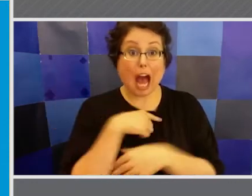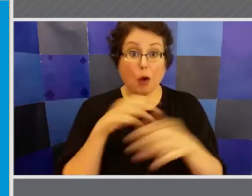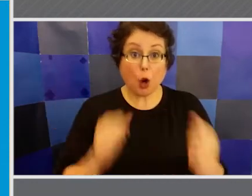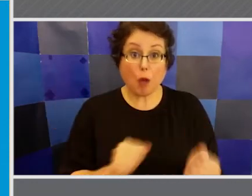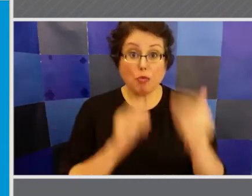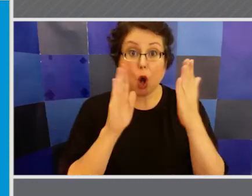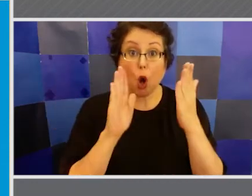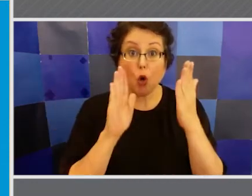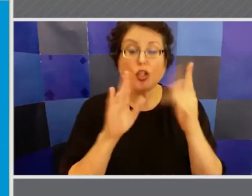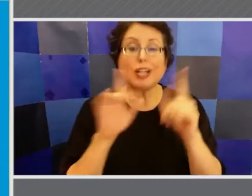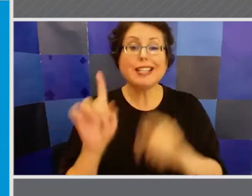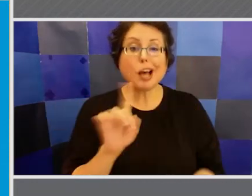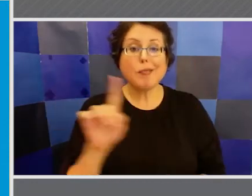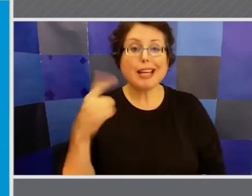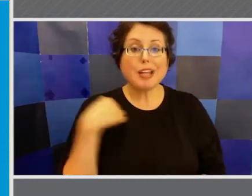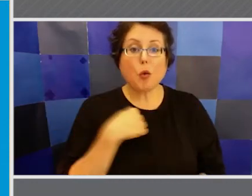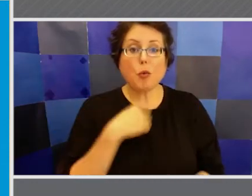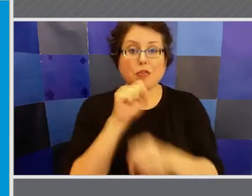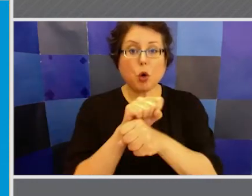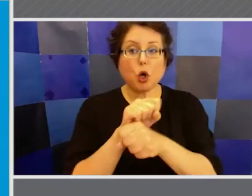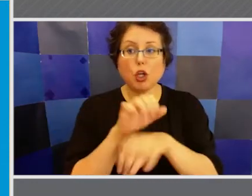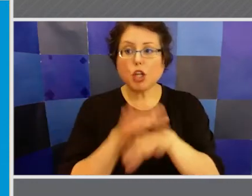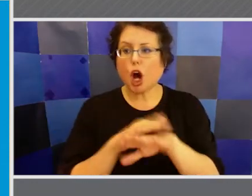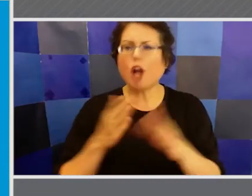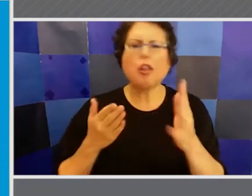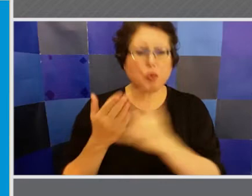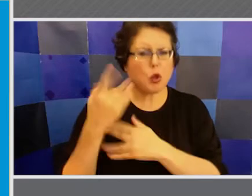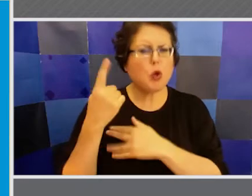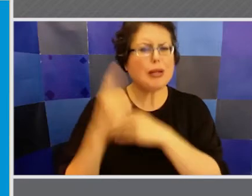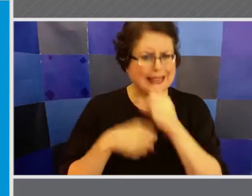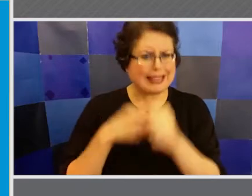we've been working on over the last years we're really thinking about our work in terms